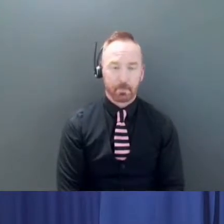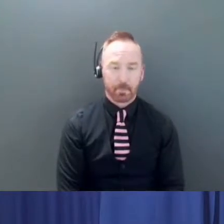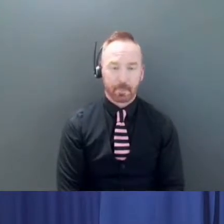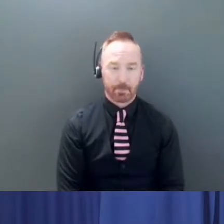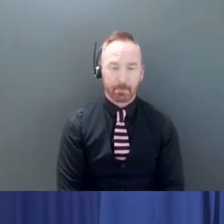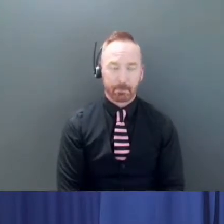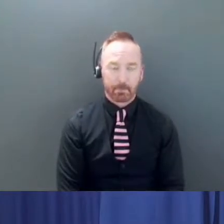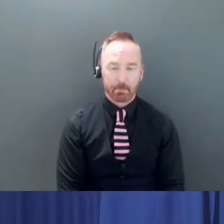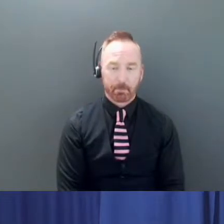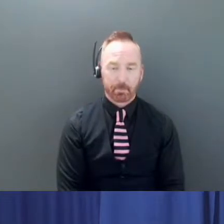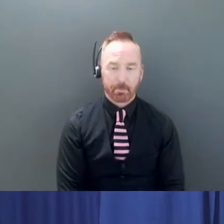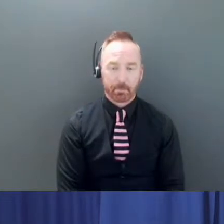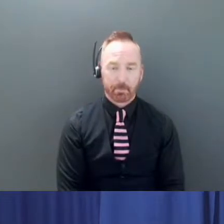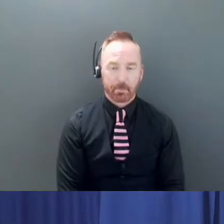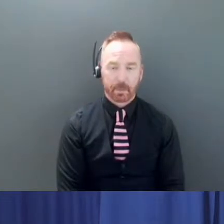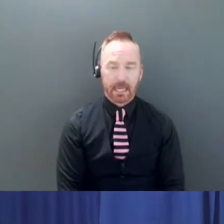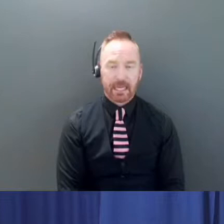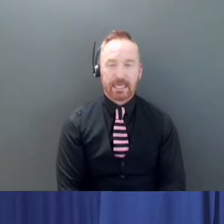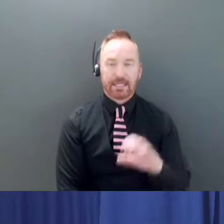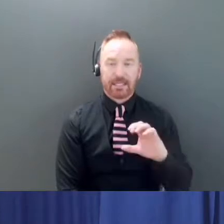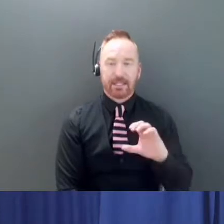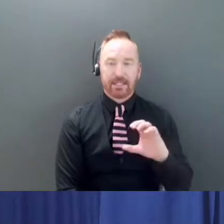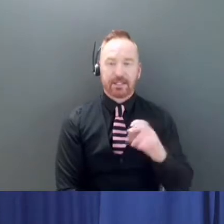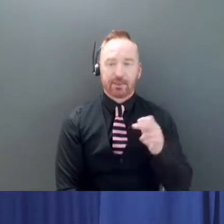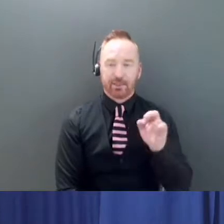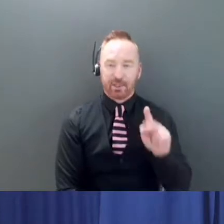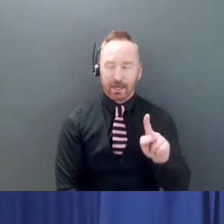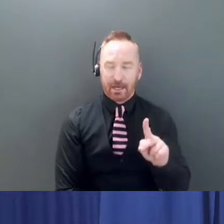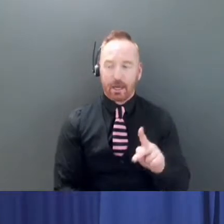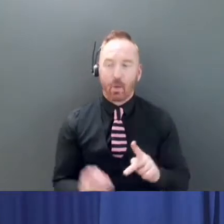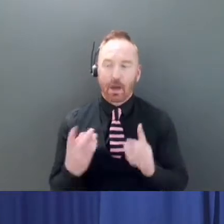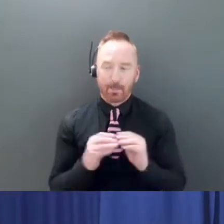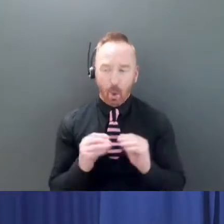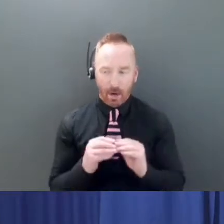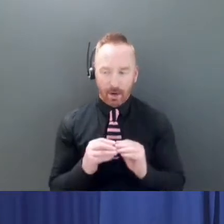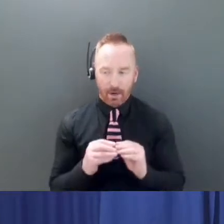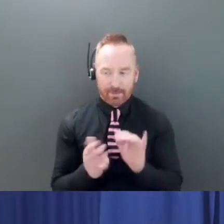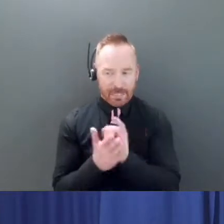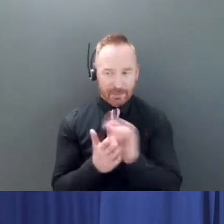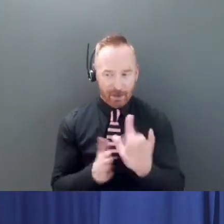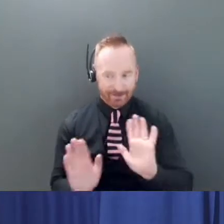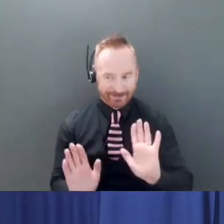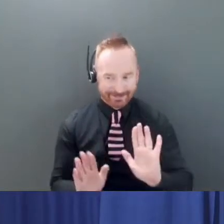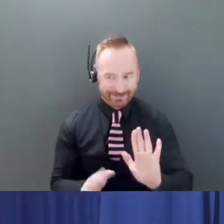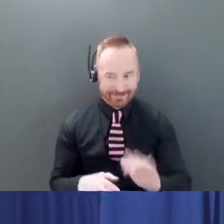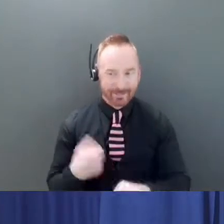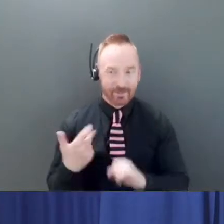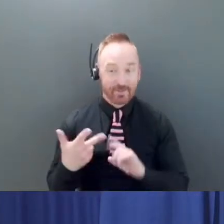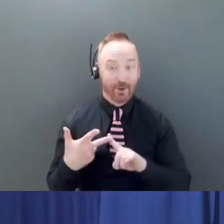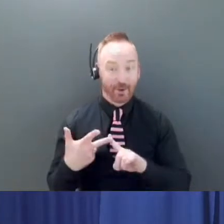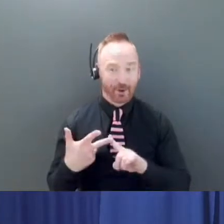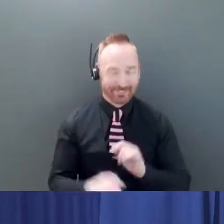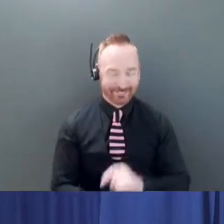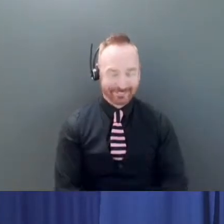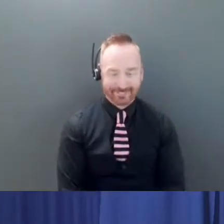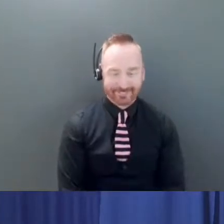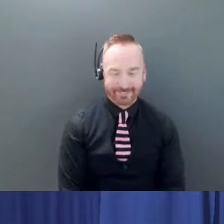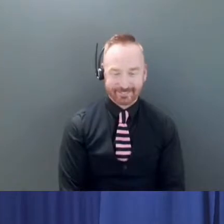Okay. We will give you one more, chuck, because you had two clarifications but one more is